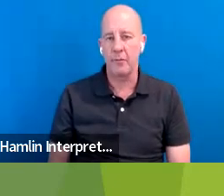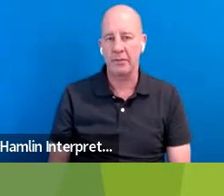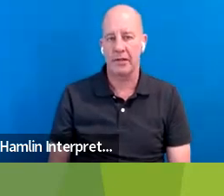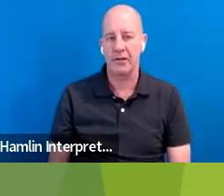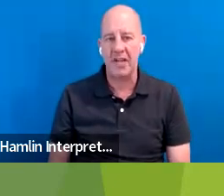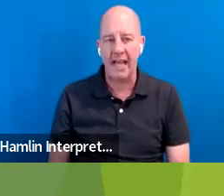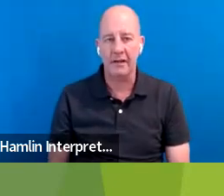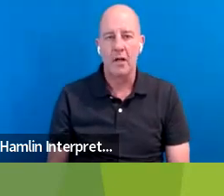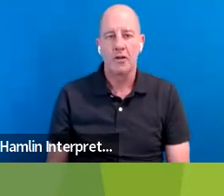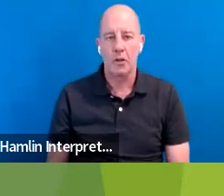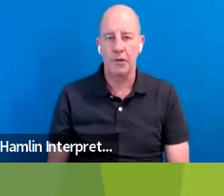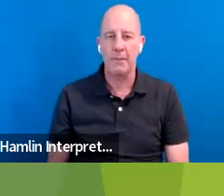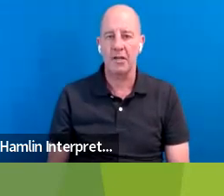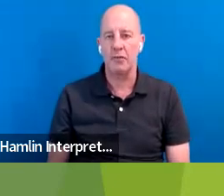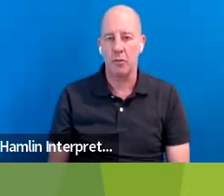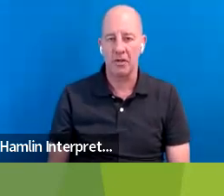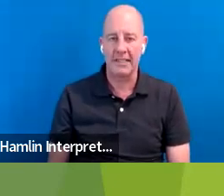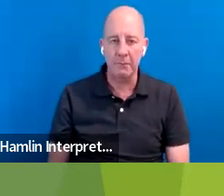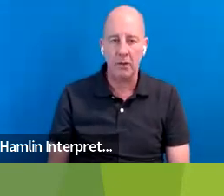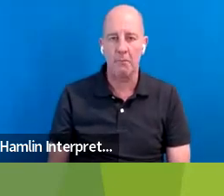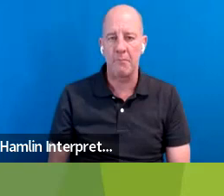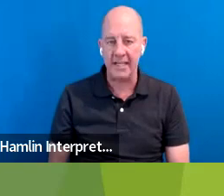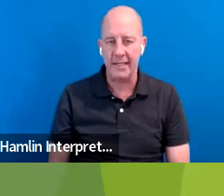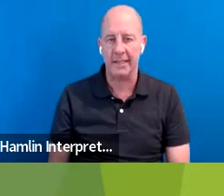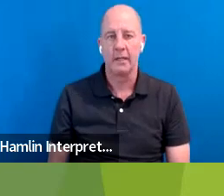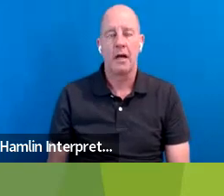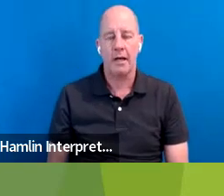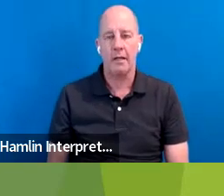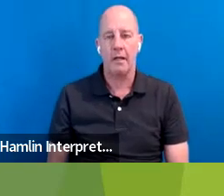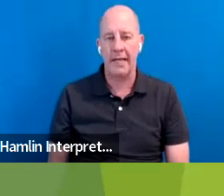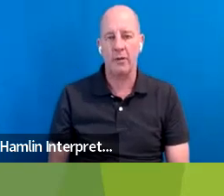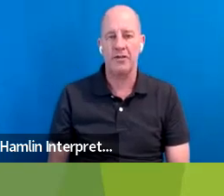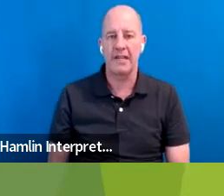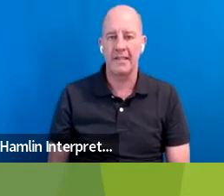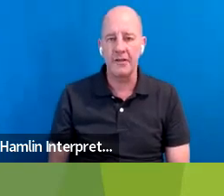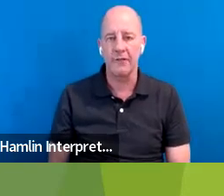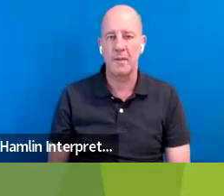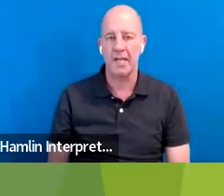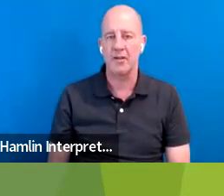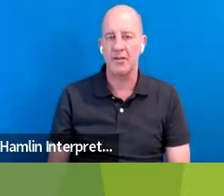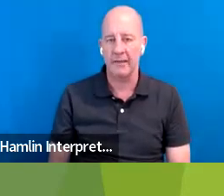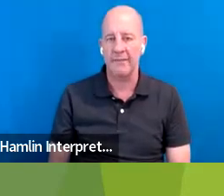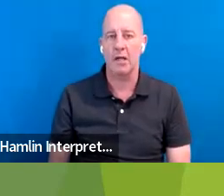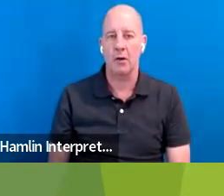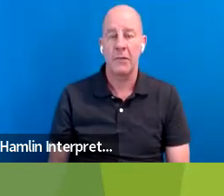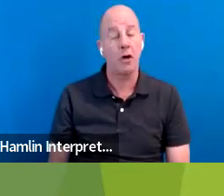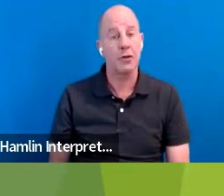for people to understand. So if you keep it more simple, basic language, then it's easier for people to understand and follow.